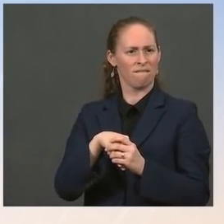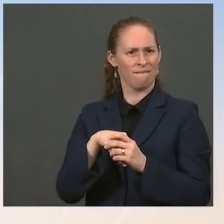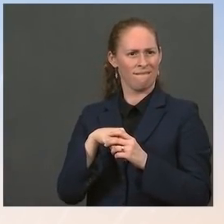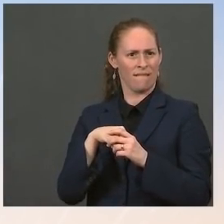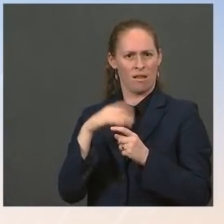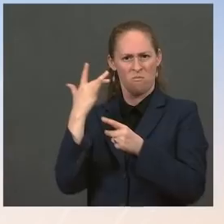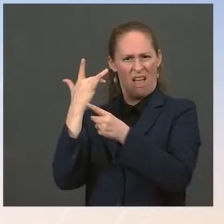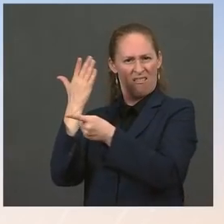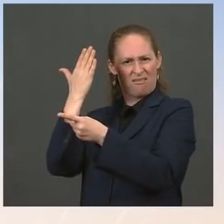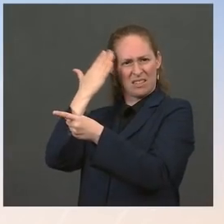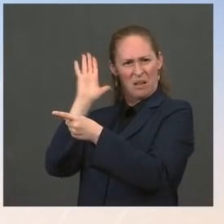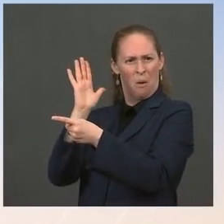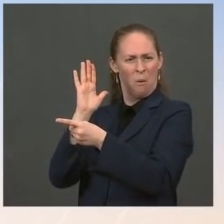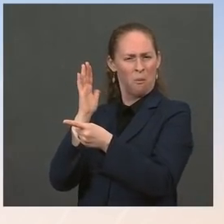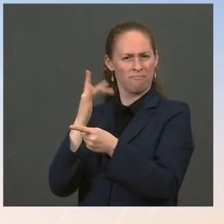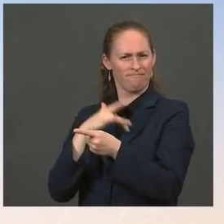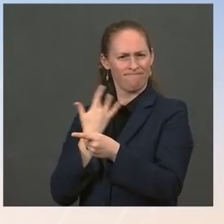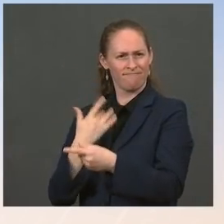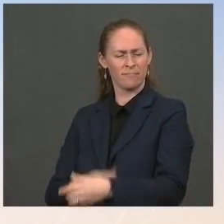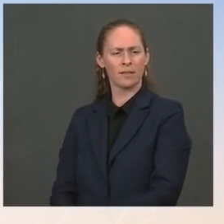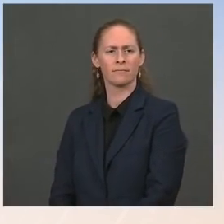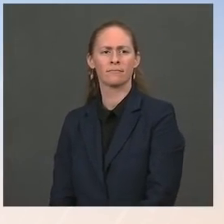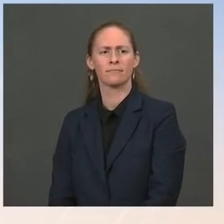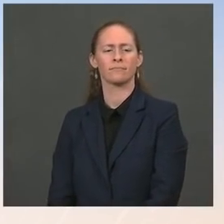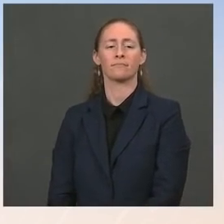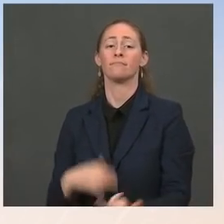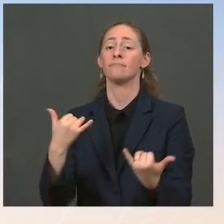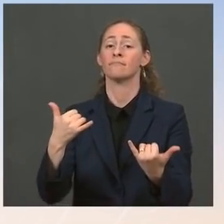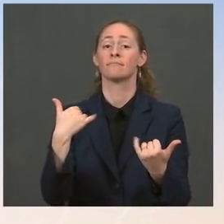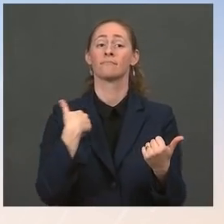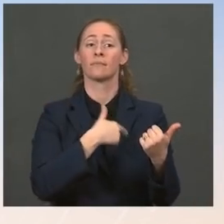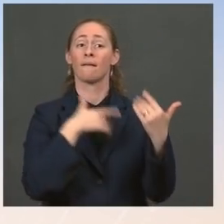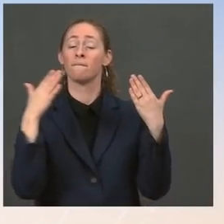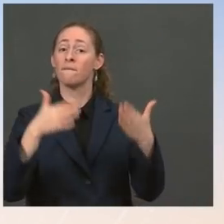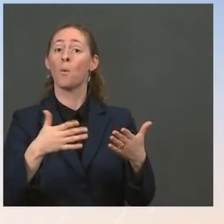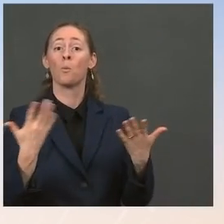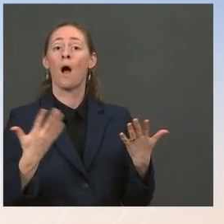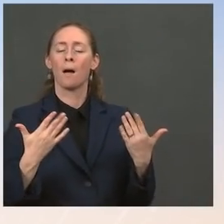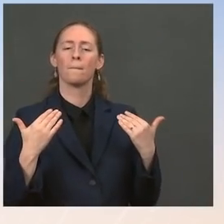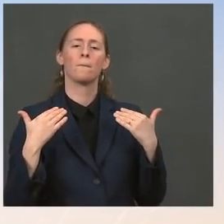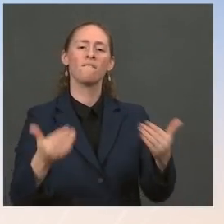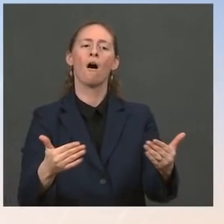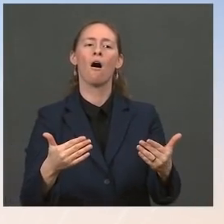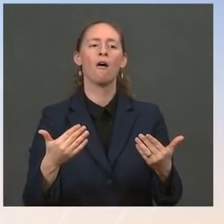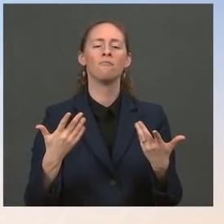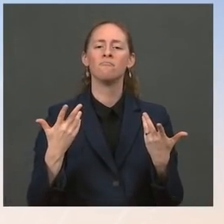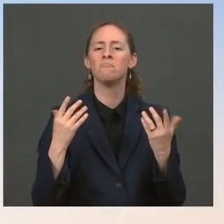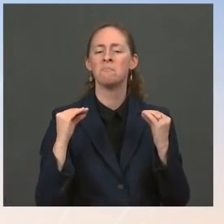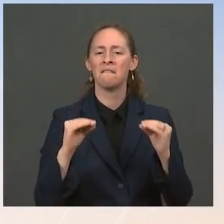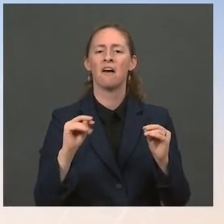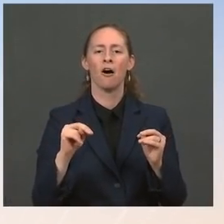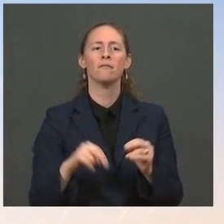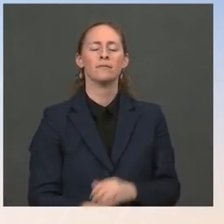Ms. Psaki: Look, I think, right now, what our focus is on is moving forward. As you know and as President Macron spoke to,